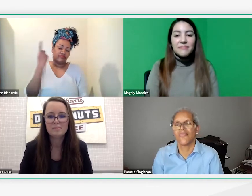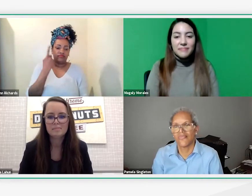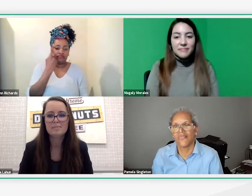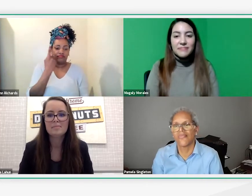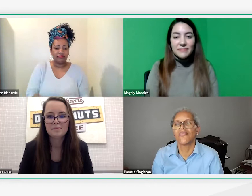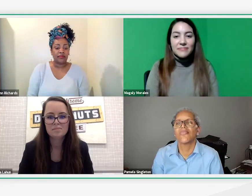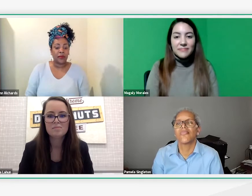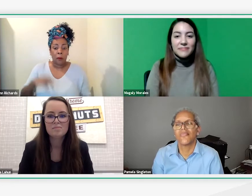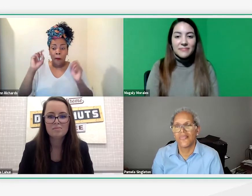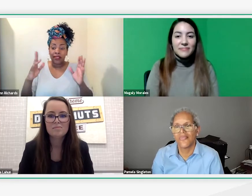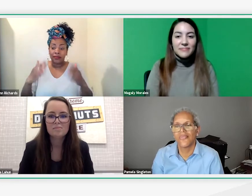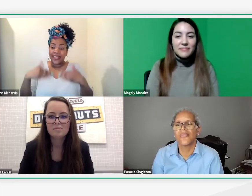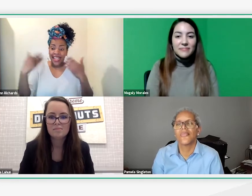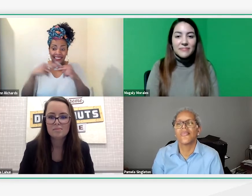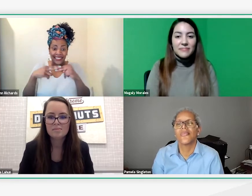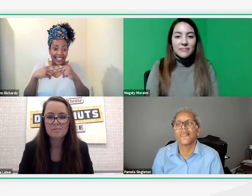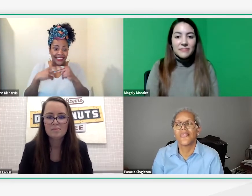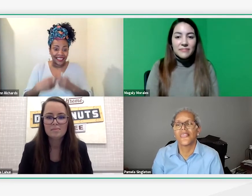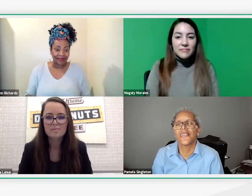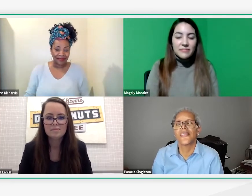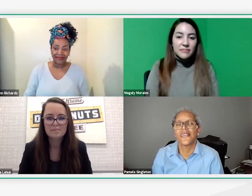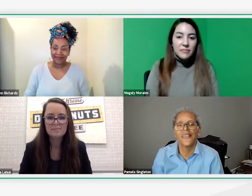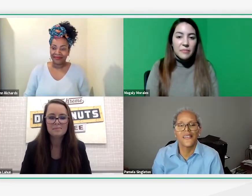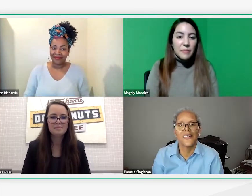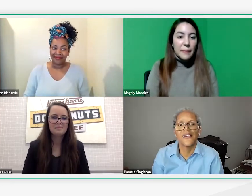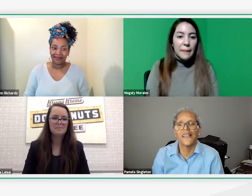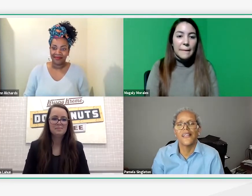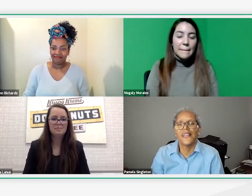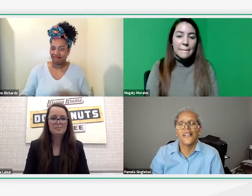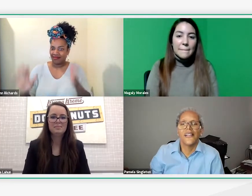Maybe more people will be reaching out to you for support, Pamela!